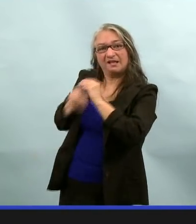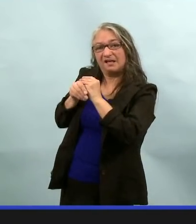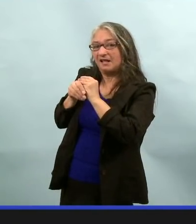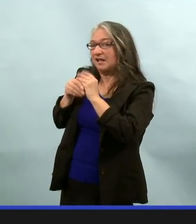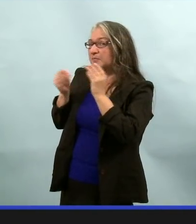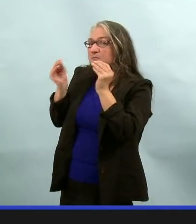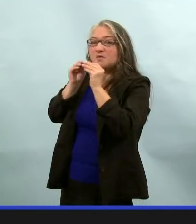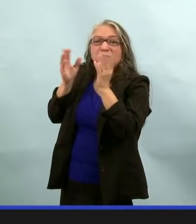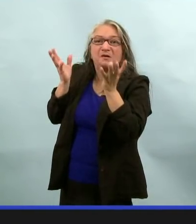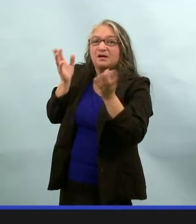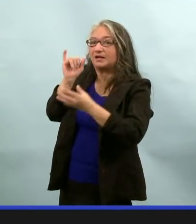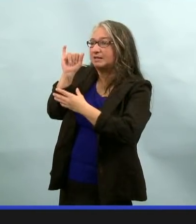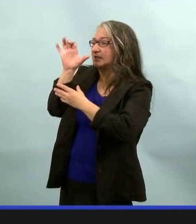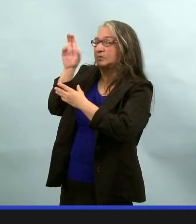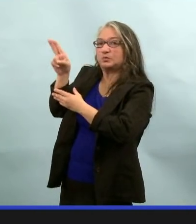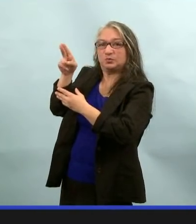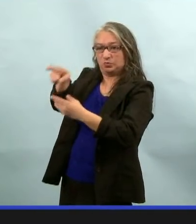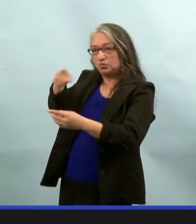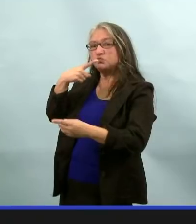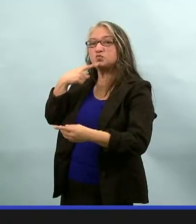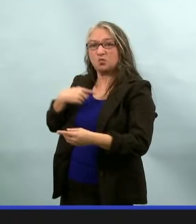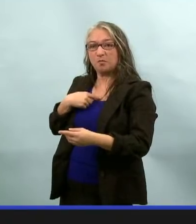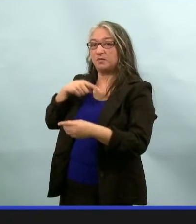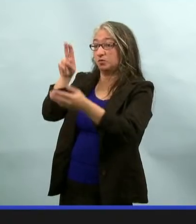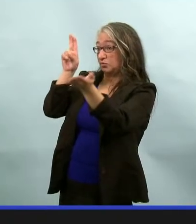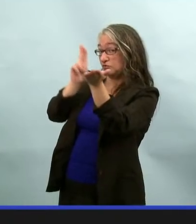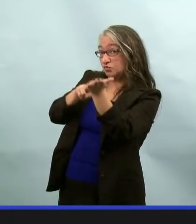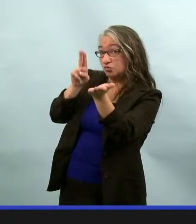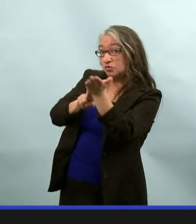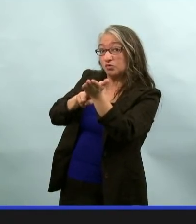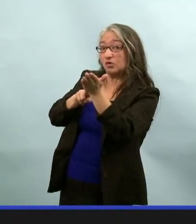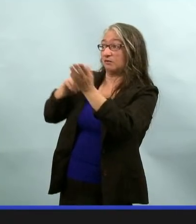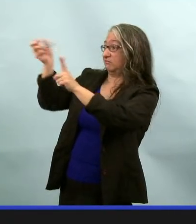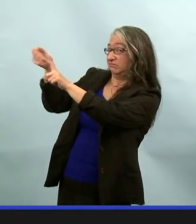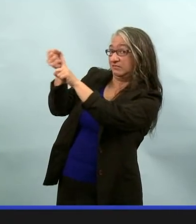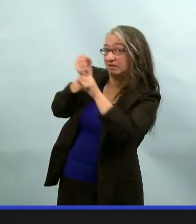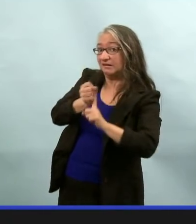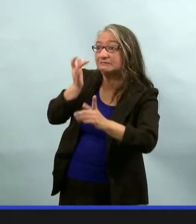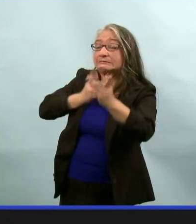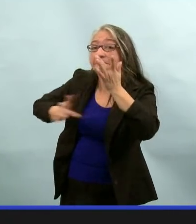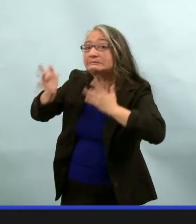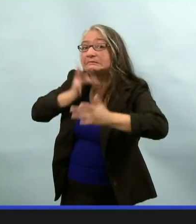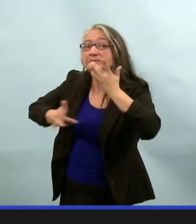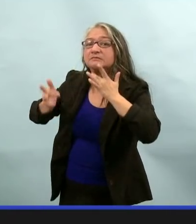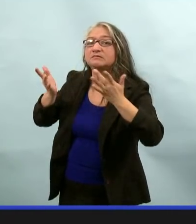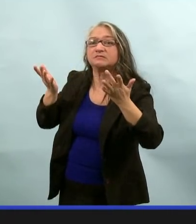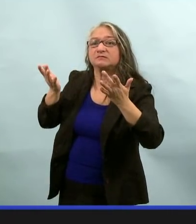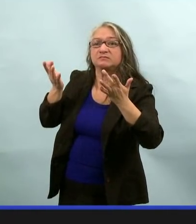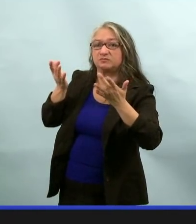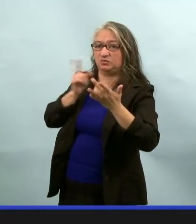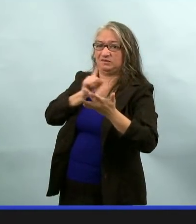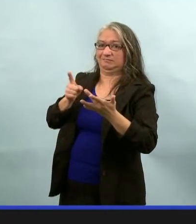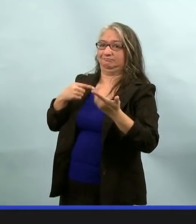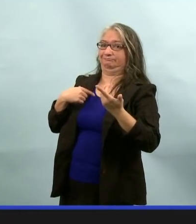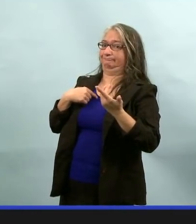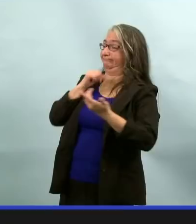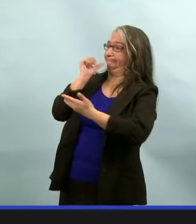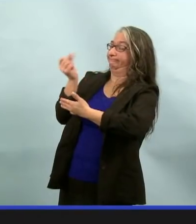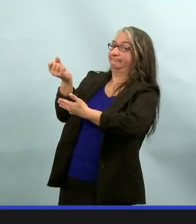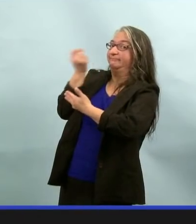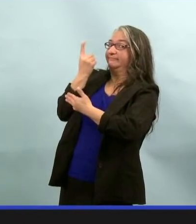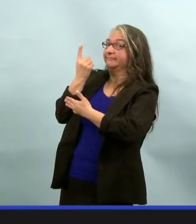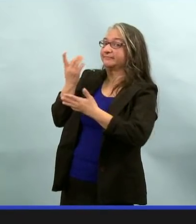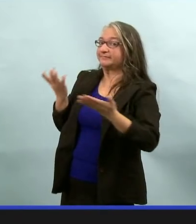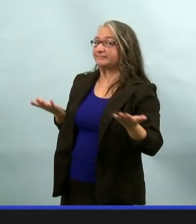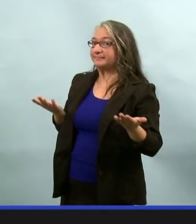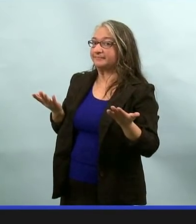and their previous targets have failed like aside from further redeploying and canceling surgeries